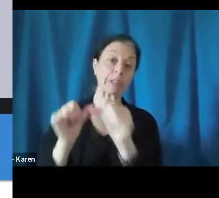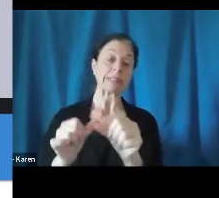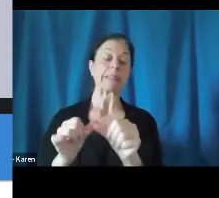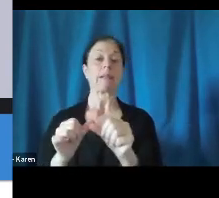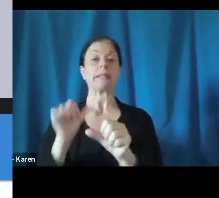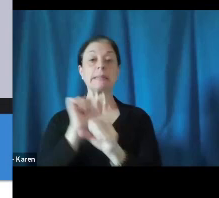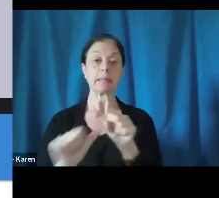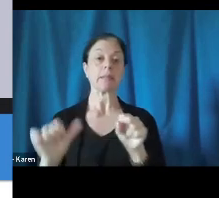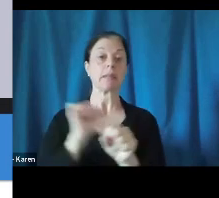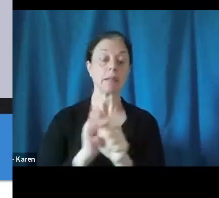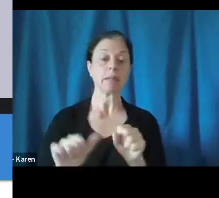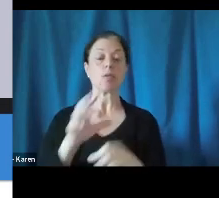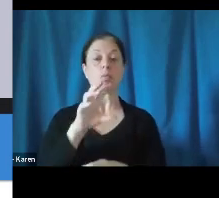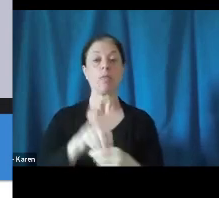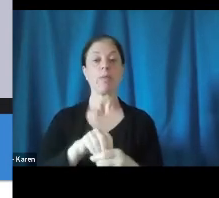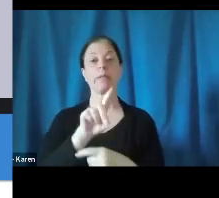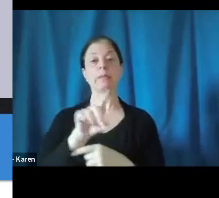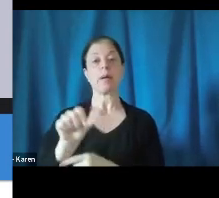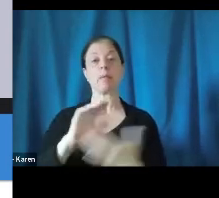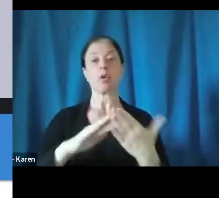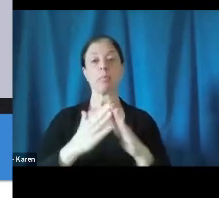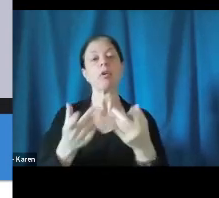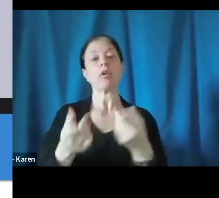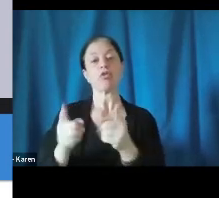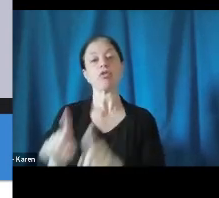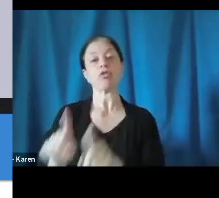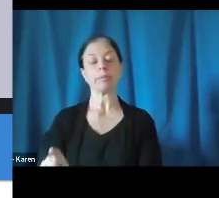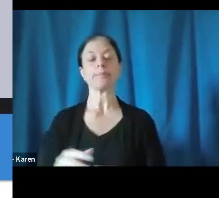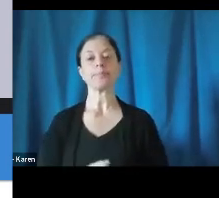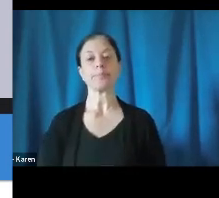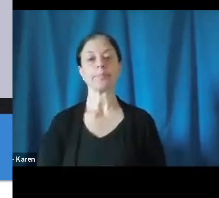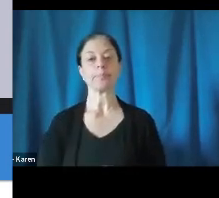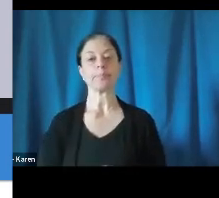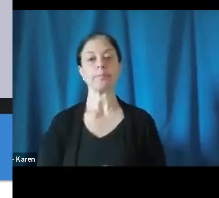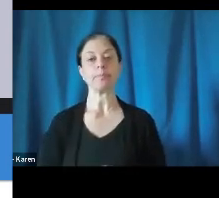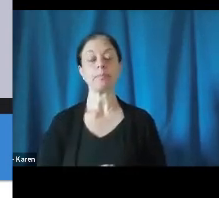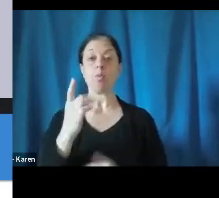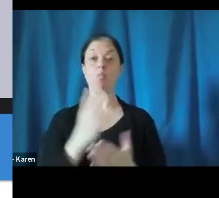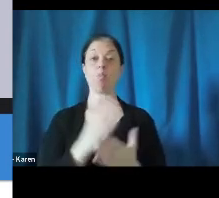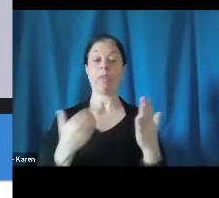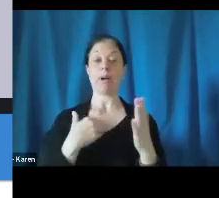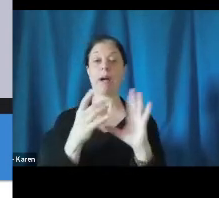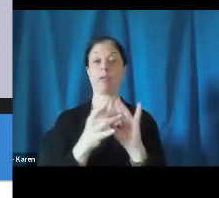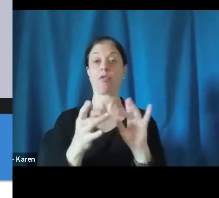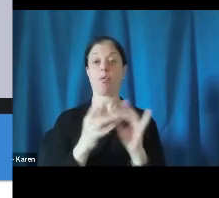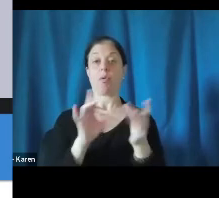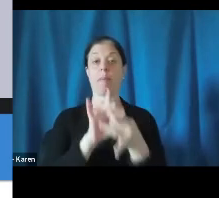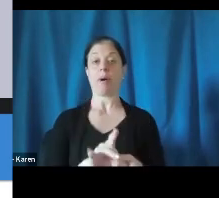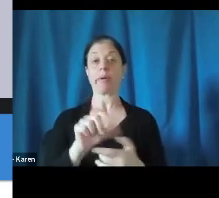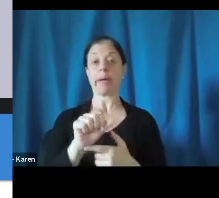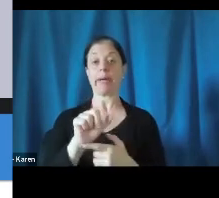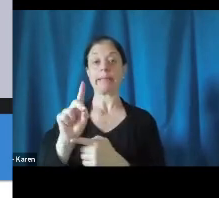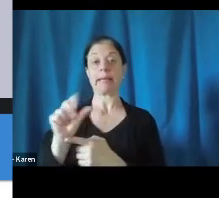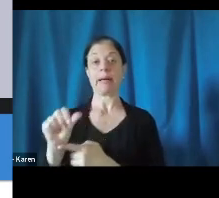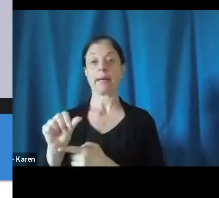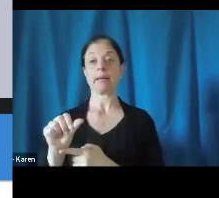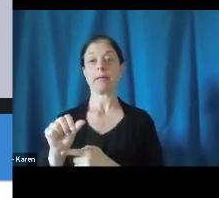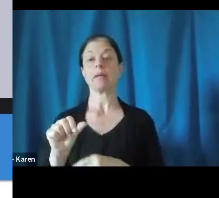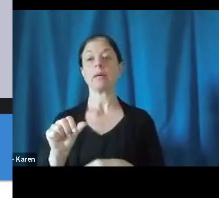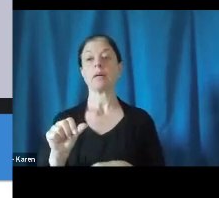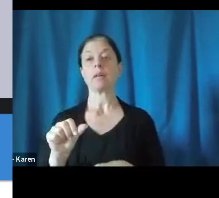featured "Crypt Camp" and got Section 504 past so many amazing acts of resilience and organizing within the disability community have occurred.